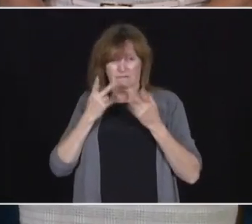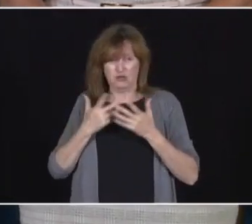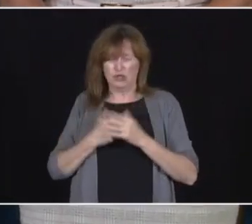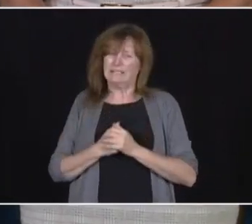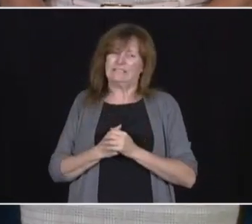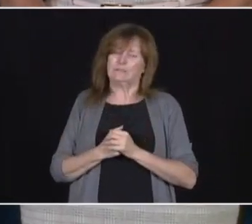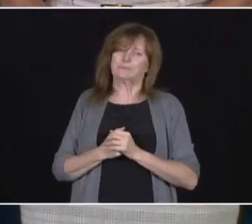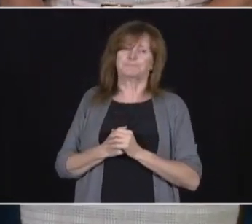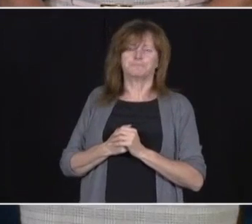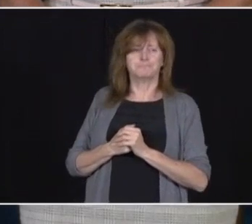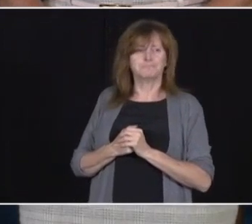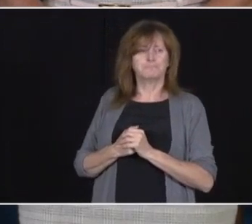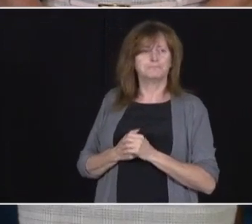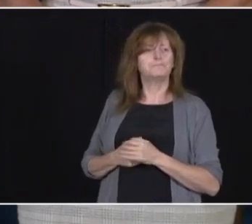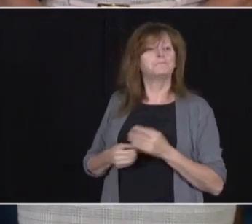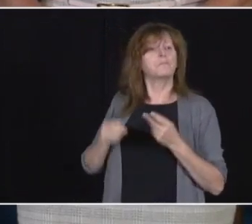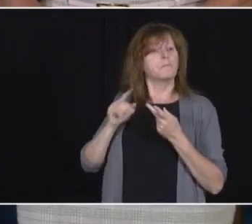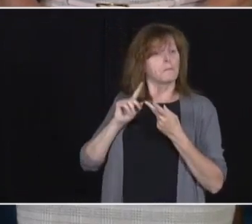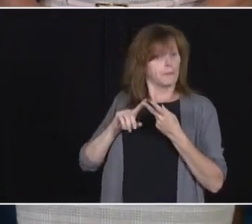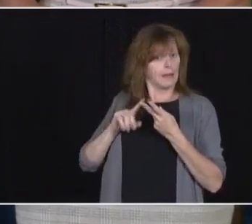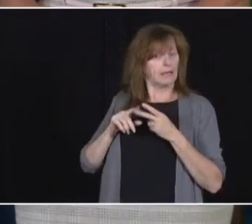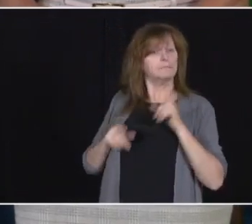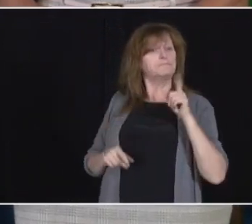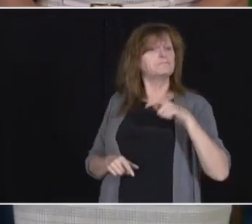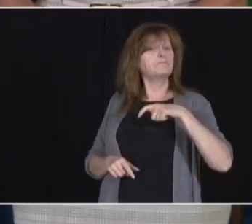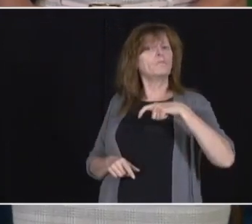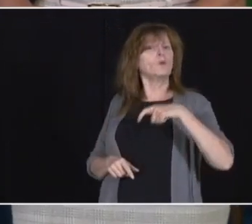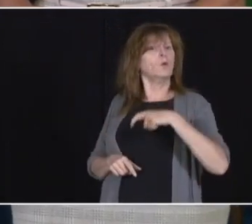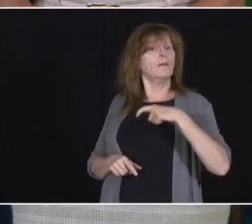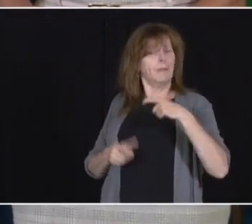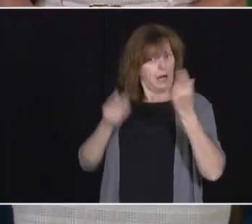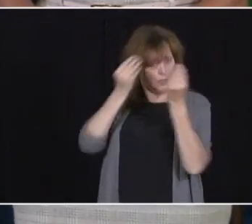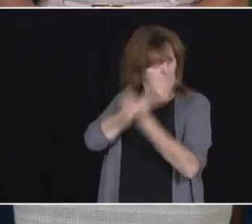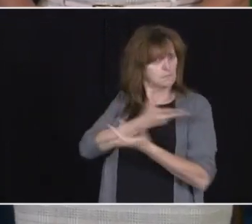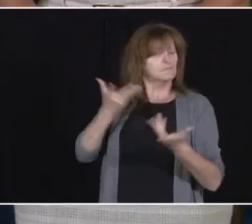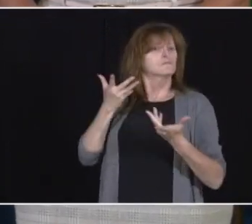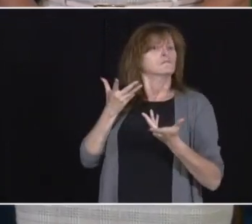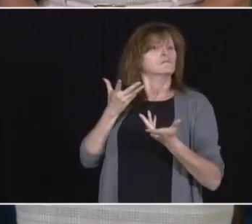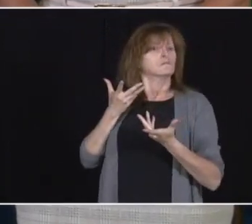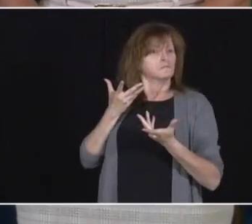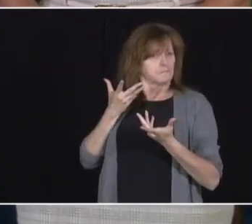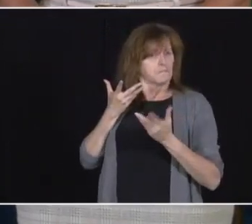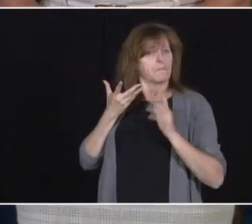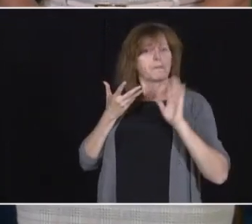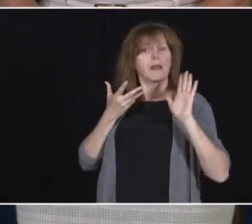Follow-up? On another topic, Québec has announced that because their COVID-19 numbers